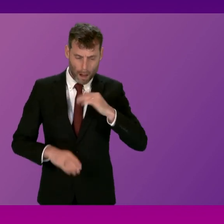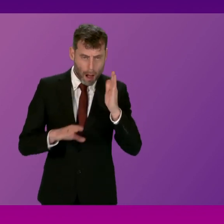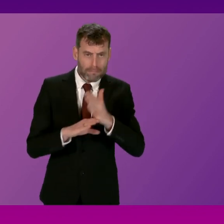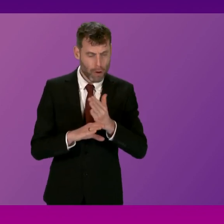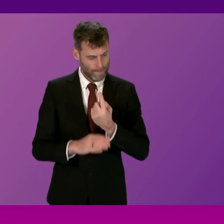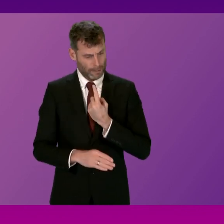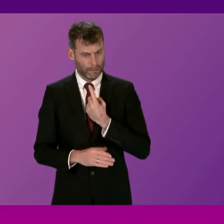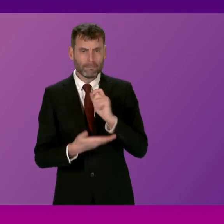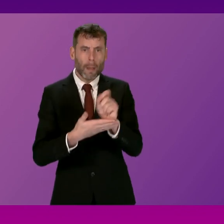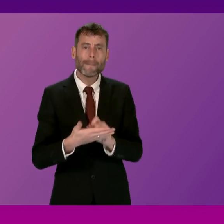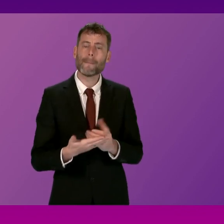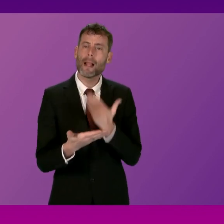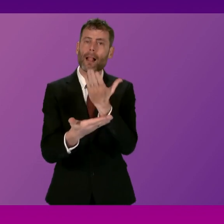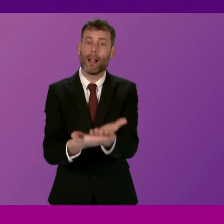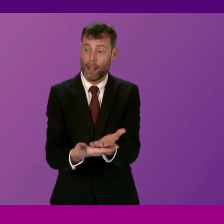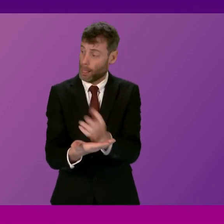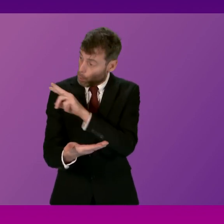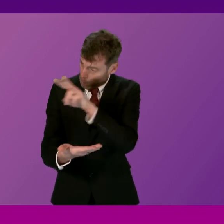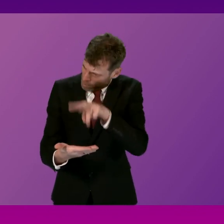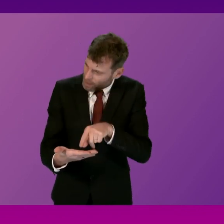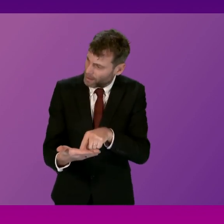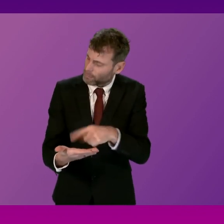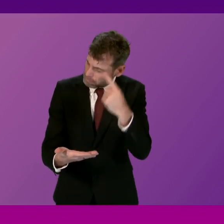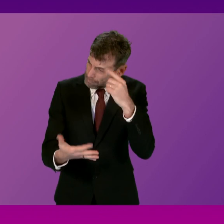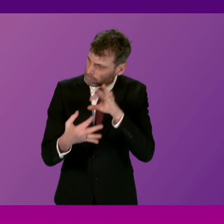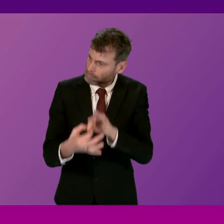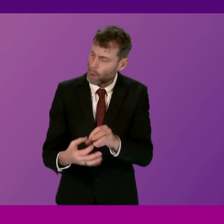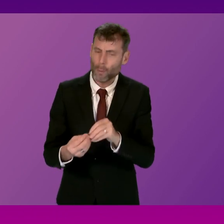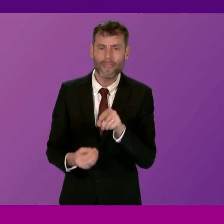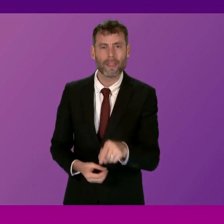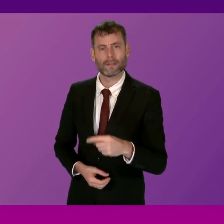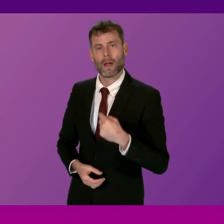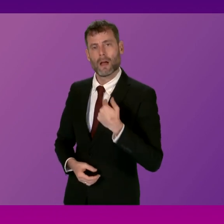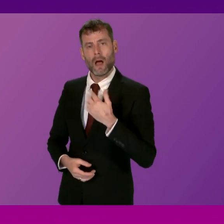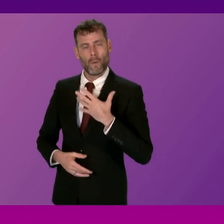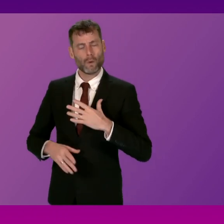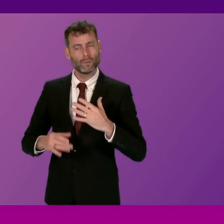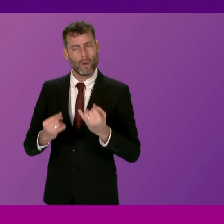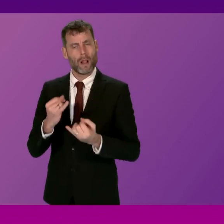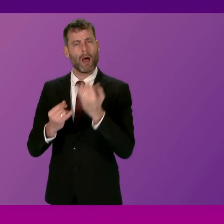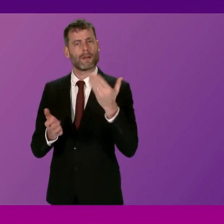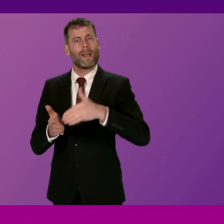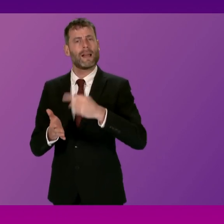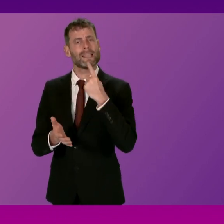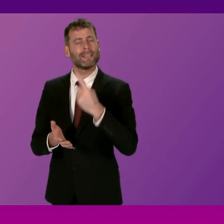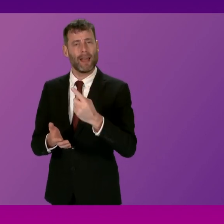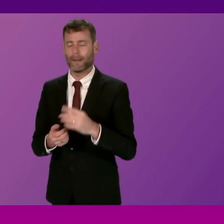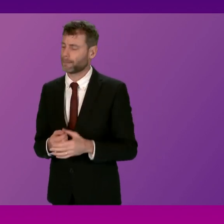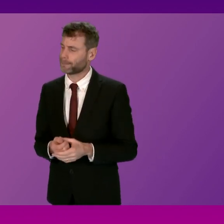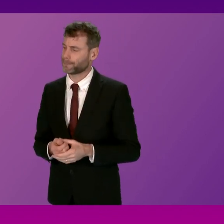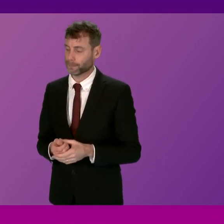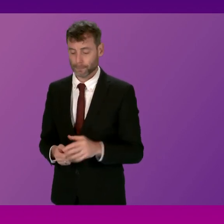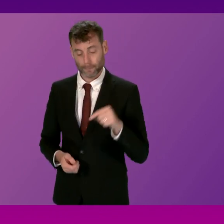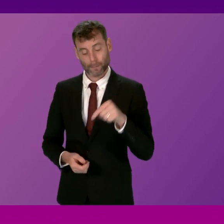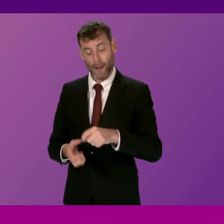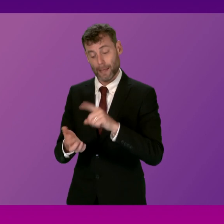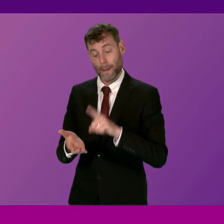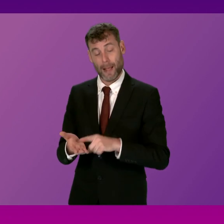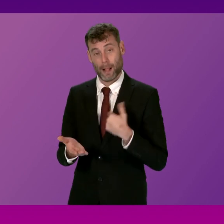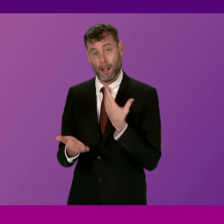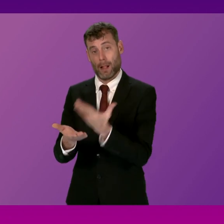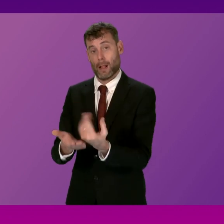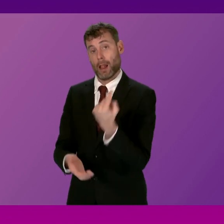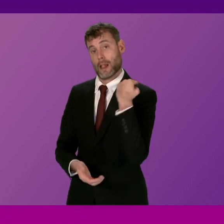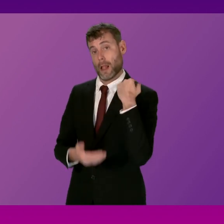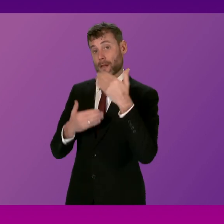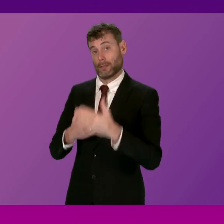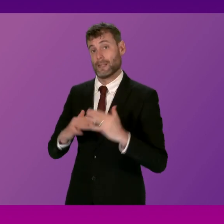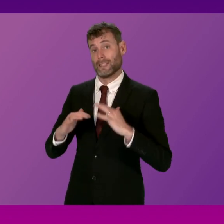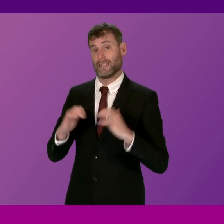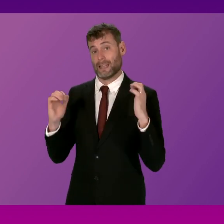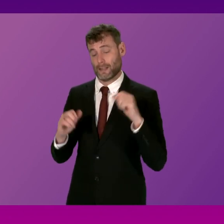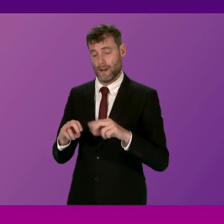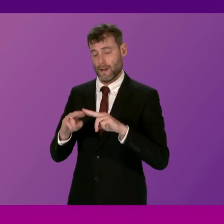In the previous session of Parliament, I proposed Frank’s law—a bill to extend free personal